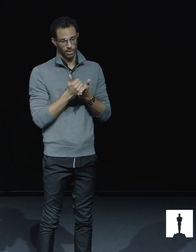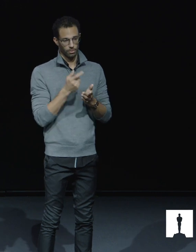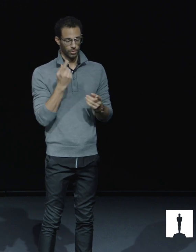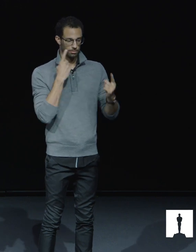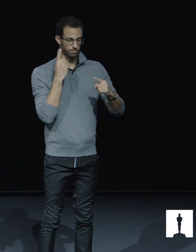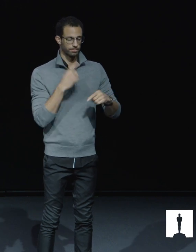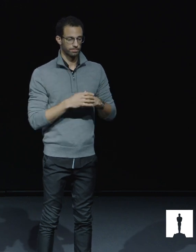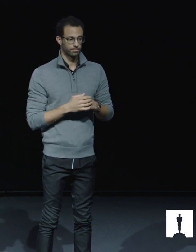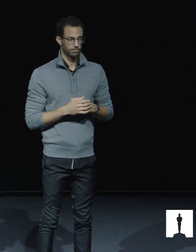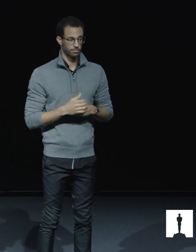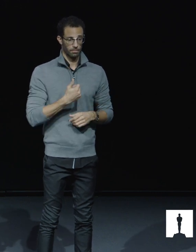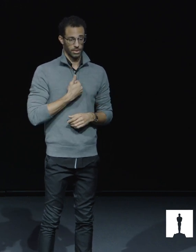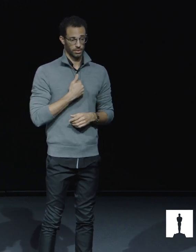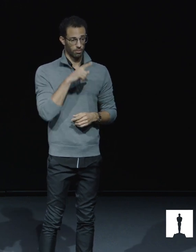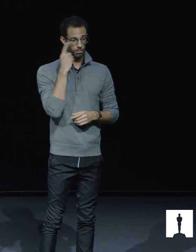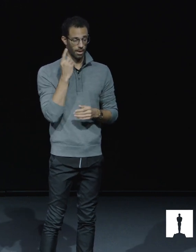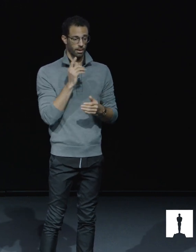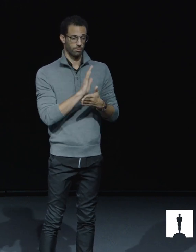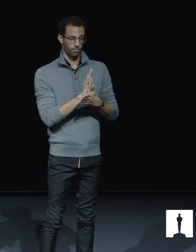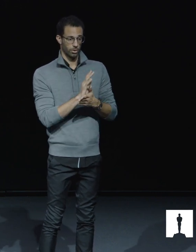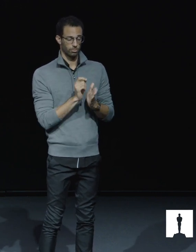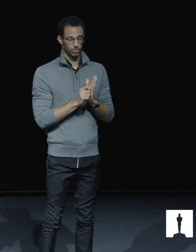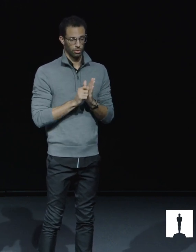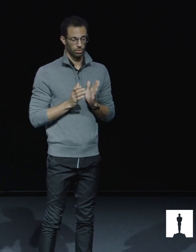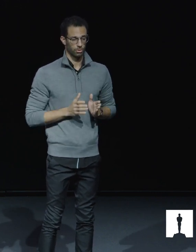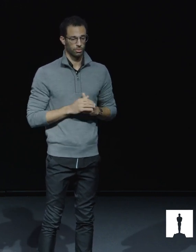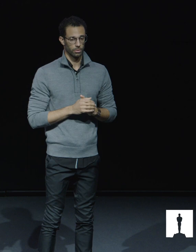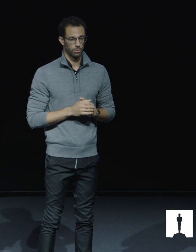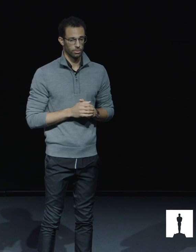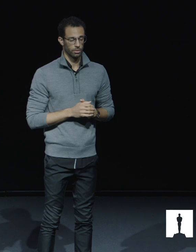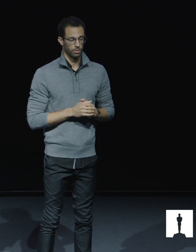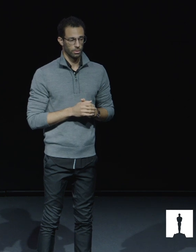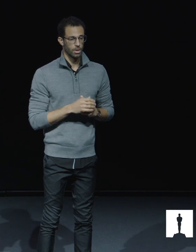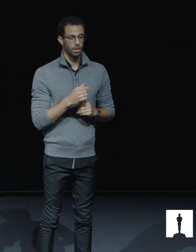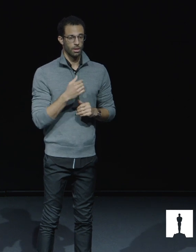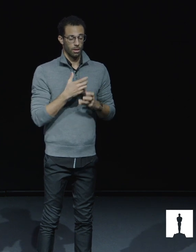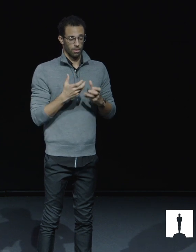Black film scholar. At my most basic level, a lot of the work I do centers what I believe,